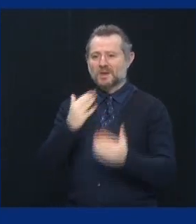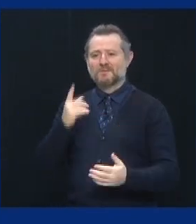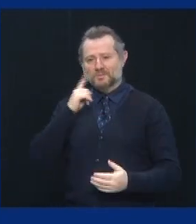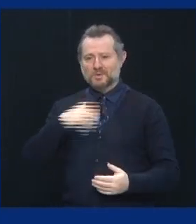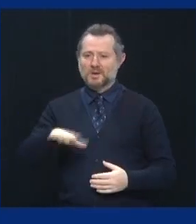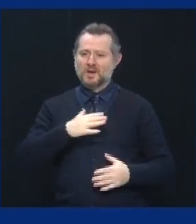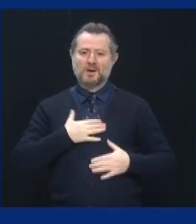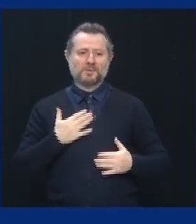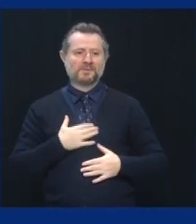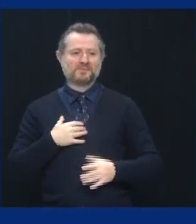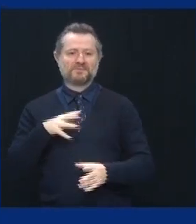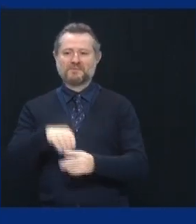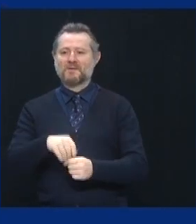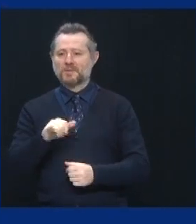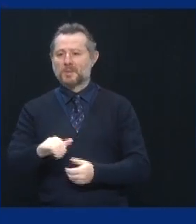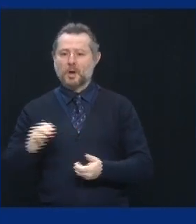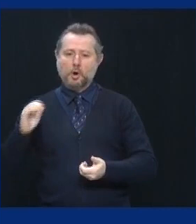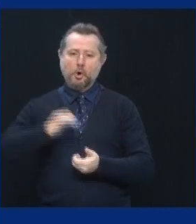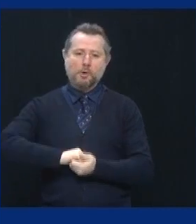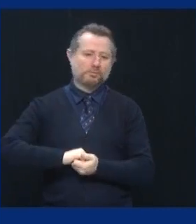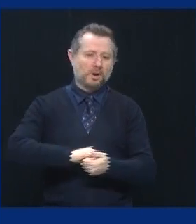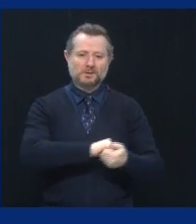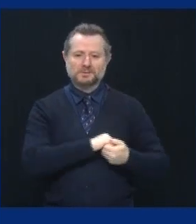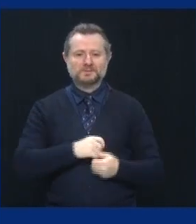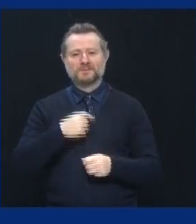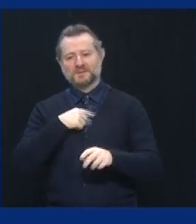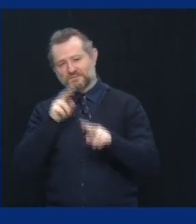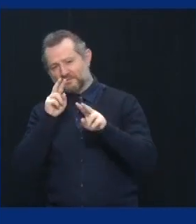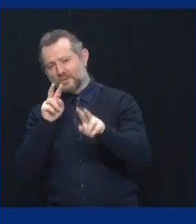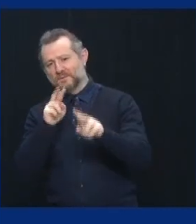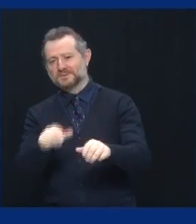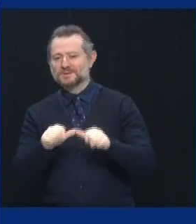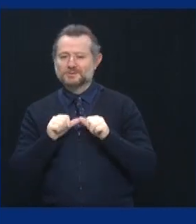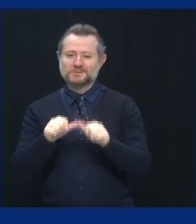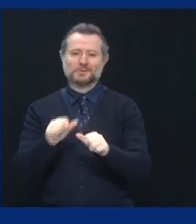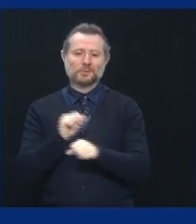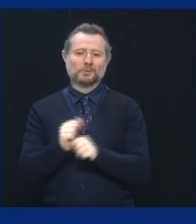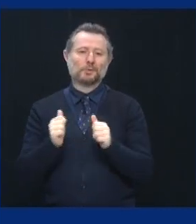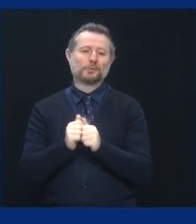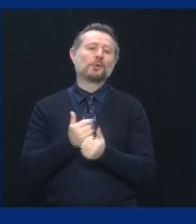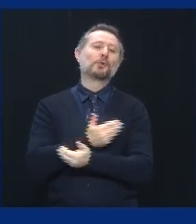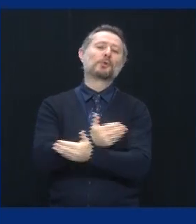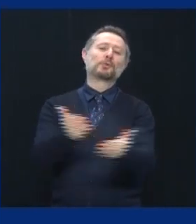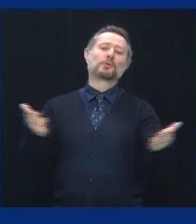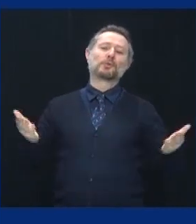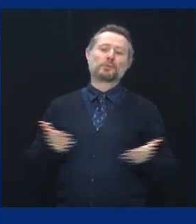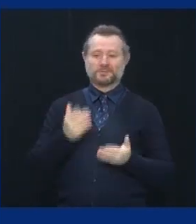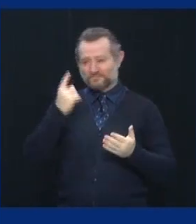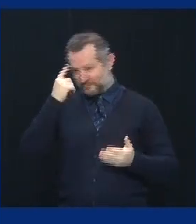OUR ROLE, THAT'S THE SWORN DUTY AND WE THANK YOU FOR YOUR WORK. WE'RE HAPPY TO BE A PART OF THIS COLLABORATION.